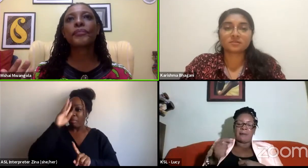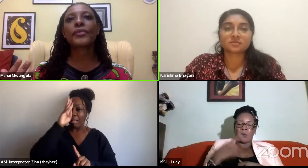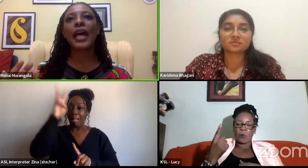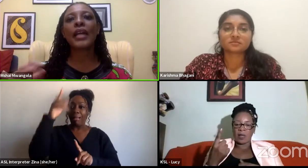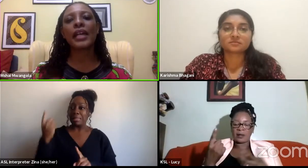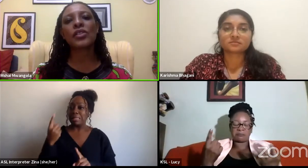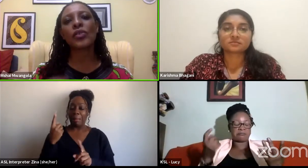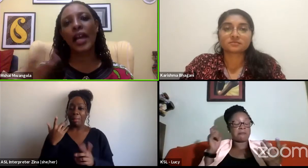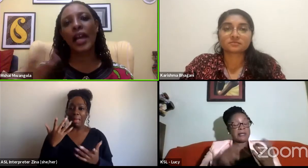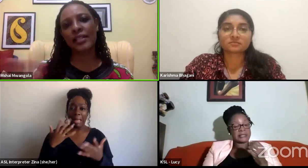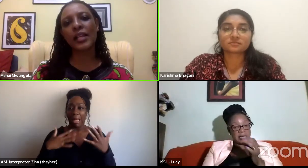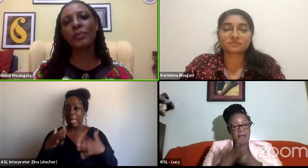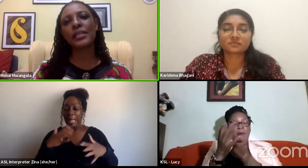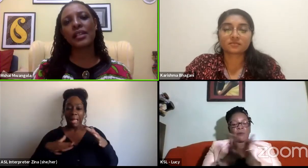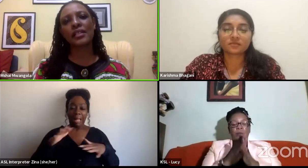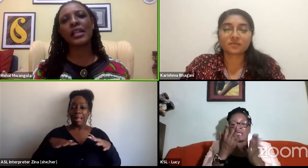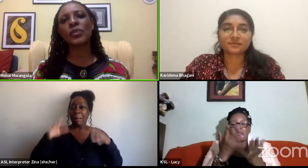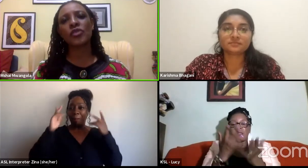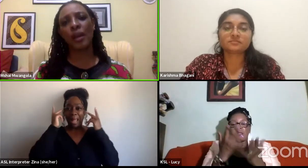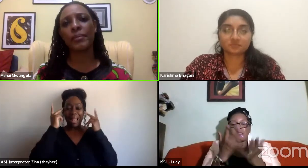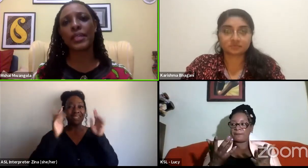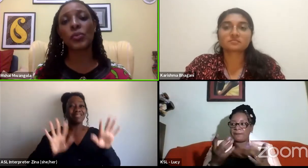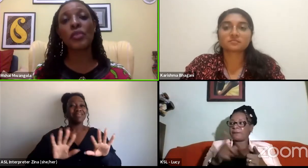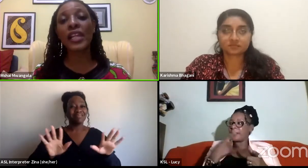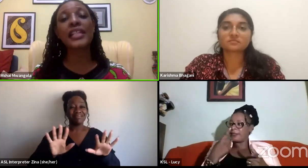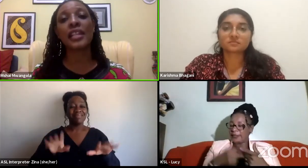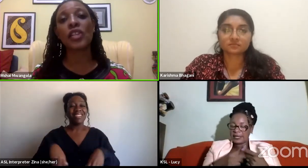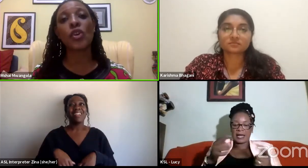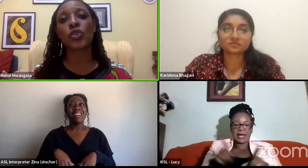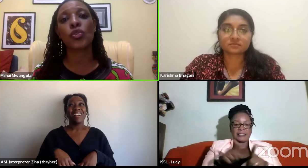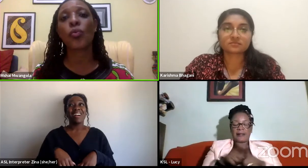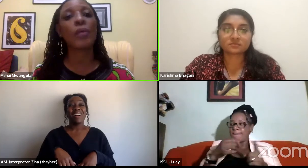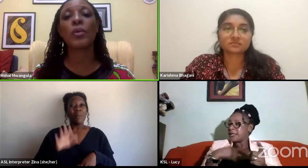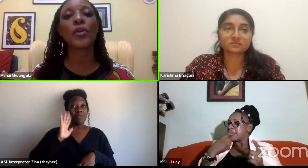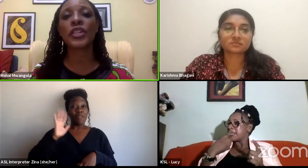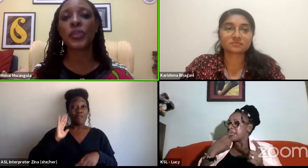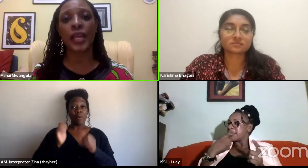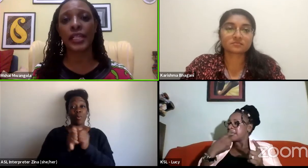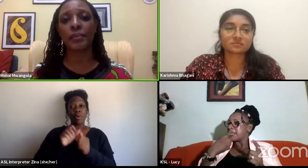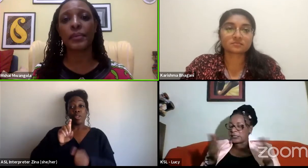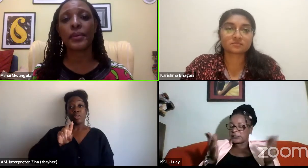So, like I said, when we started out with "Drumbeats", we really did not know where we were going to end up.